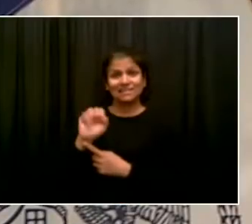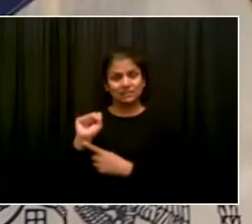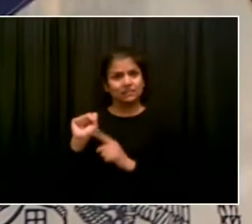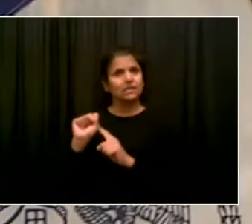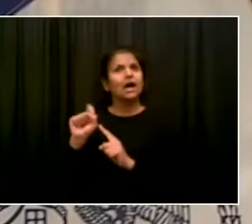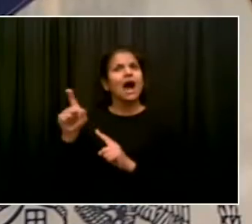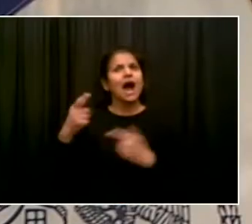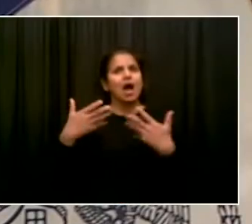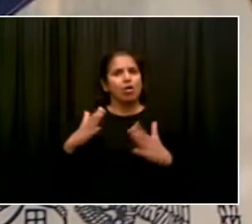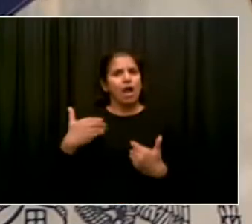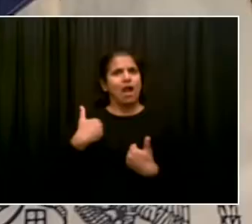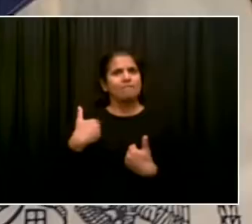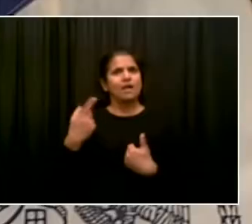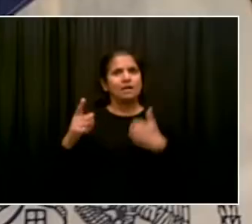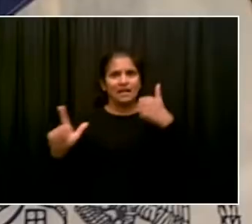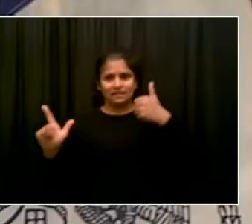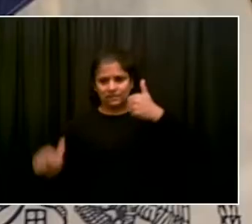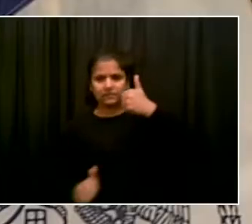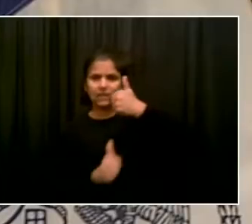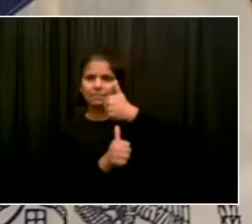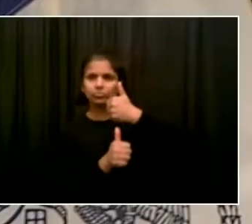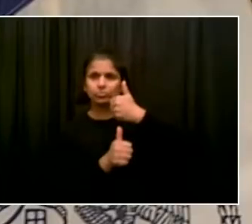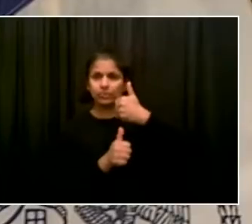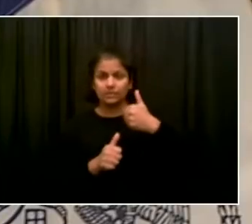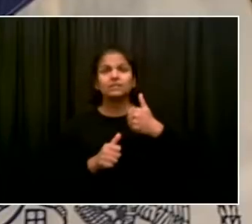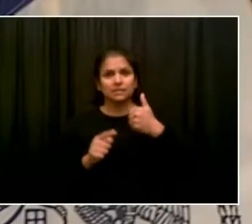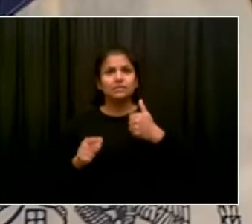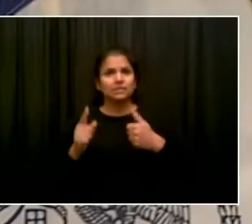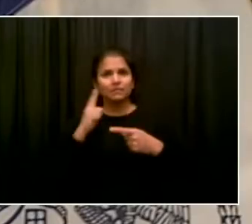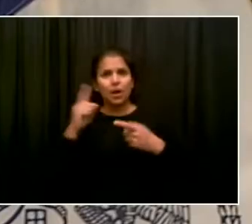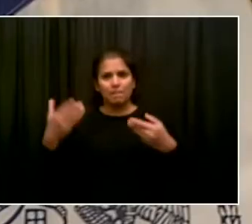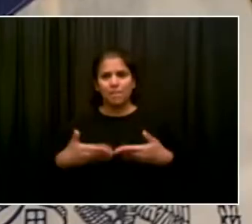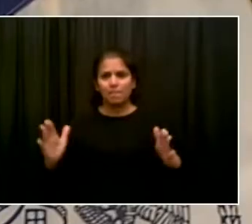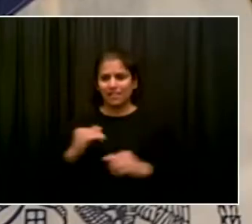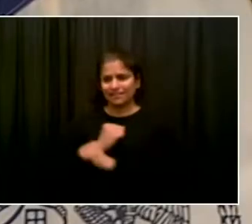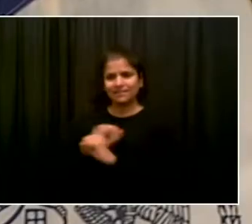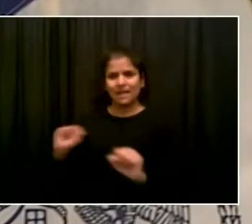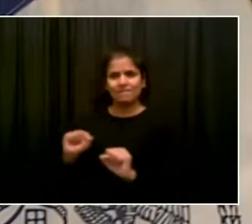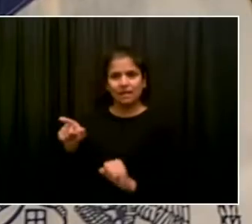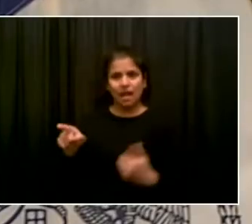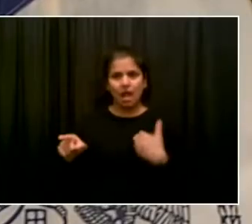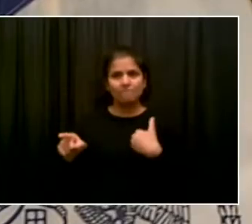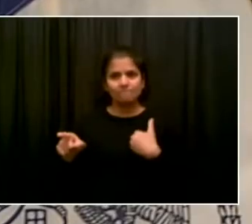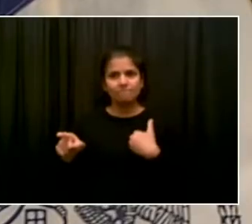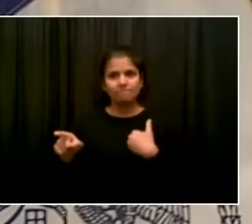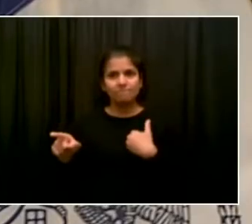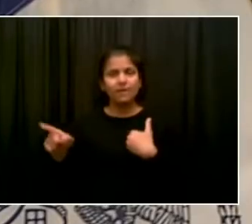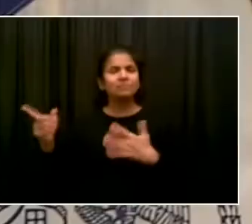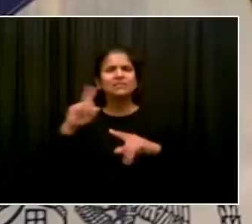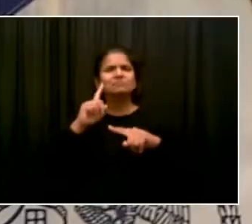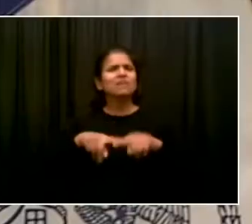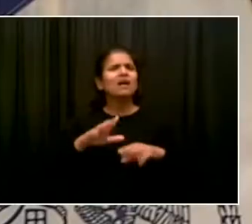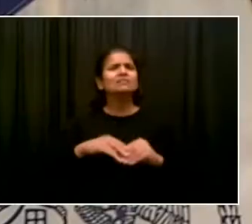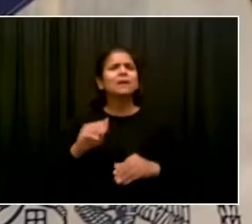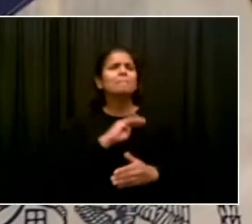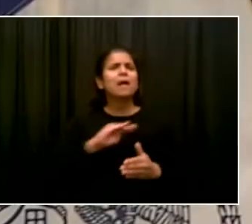DEPUTY MAYOR OF PUBLIC SAFETY, IT IS A MODEL THAT CAN BE